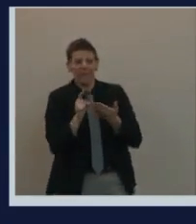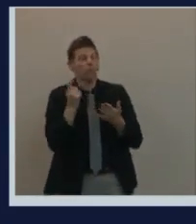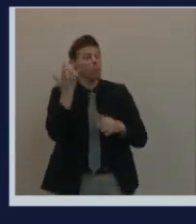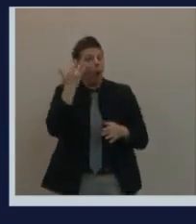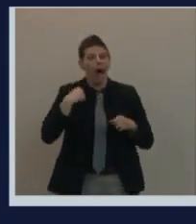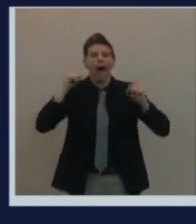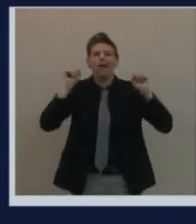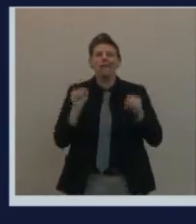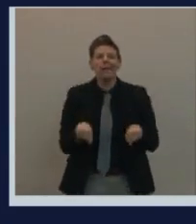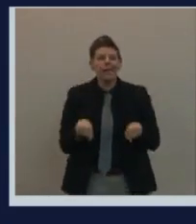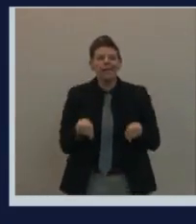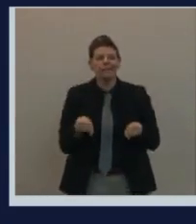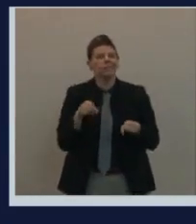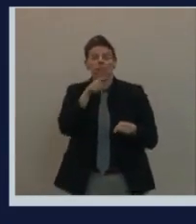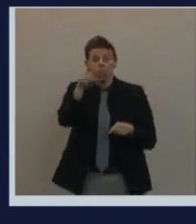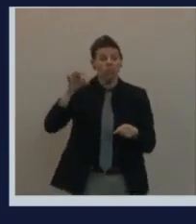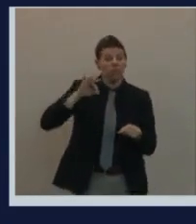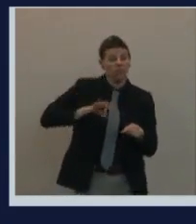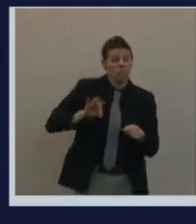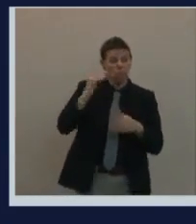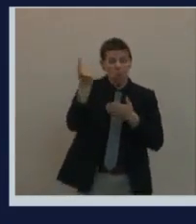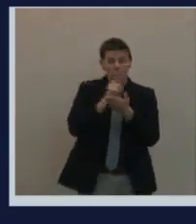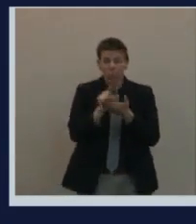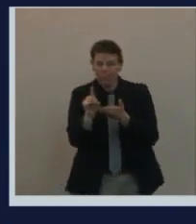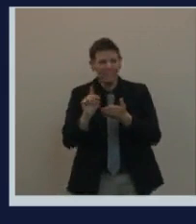I WANT YOU TO KNOW THAT WE HAVE WAIVED THE WAITING WEEK.